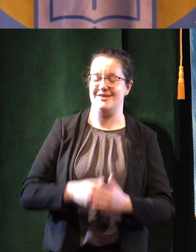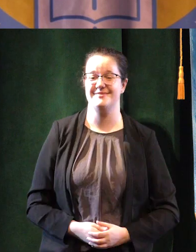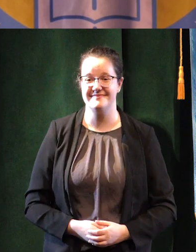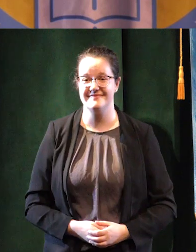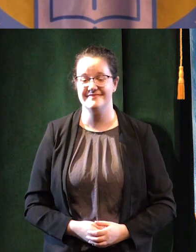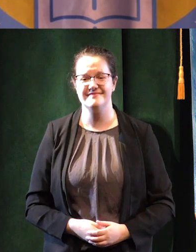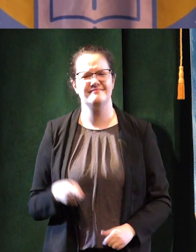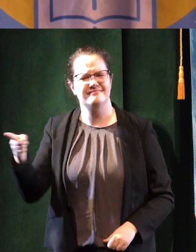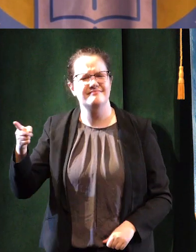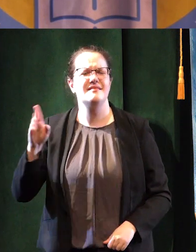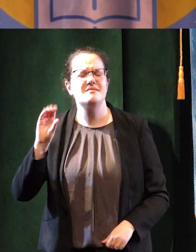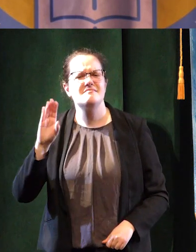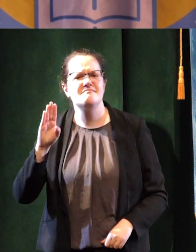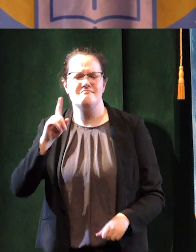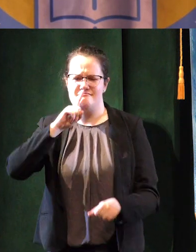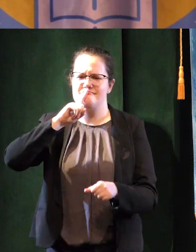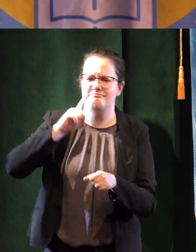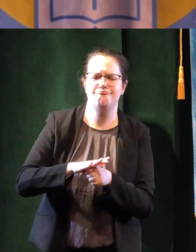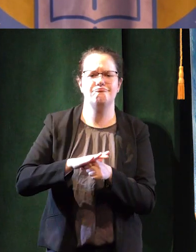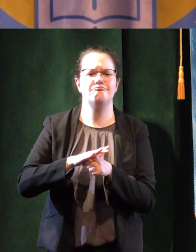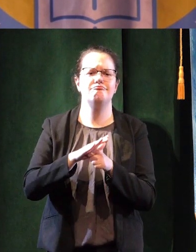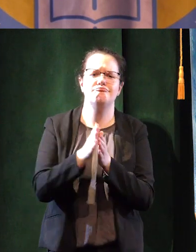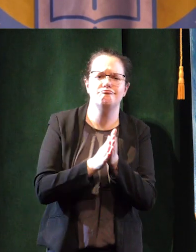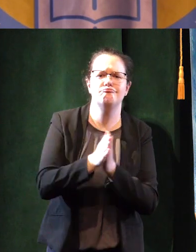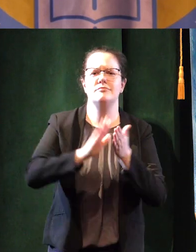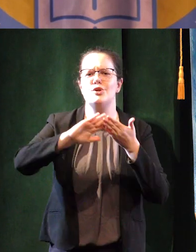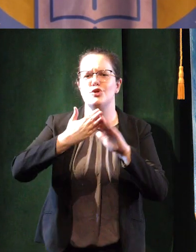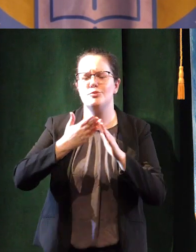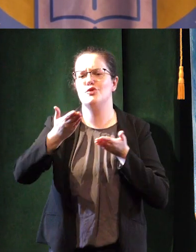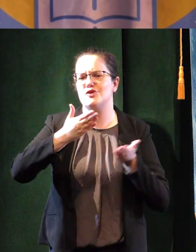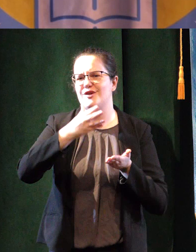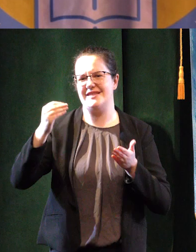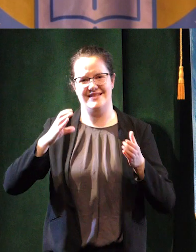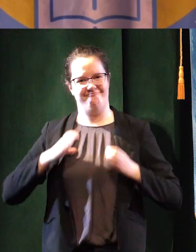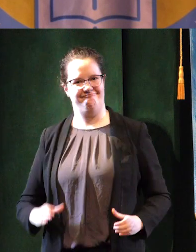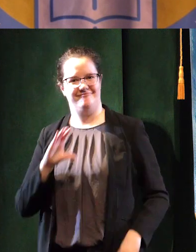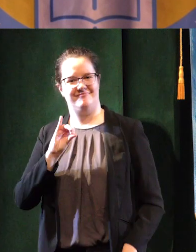service and citizenship on behalf of Genesee Community College and the